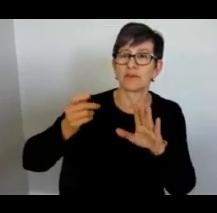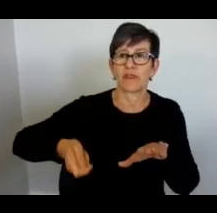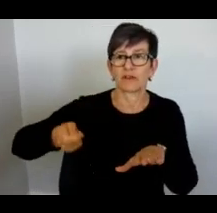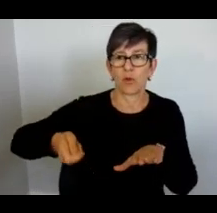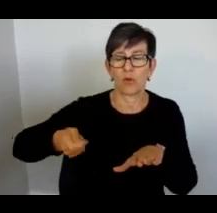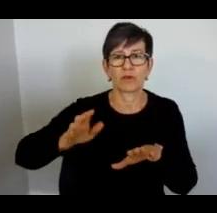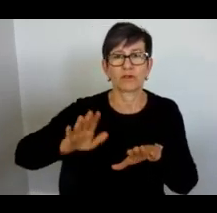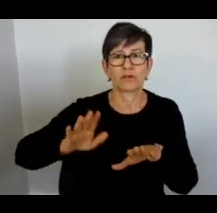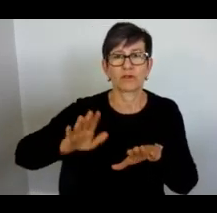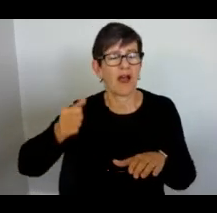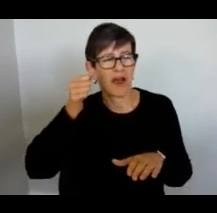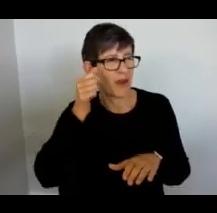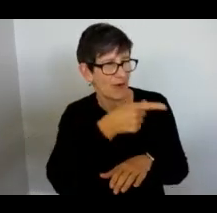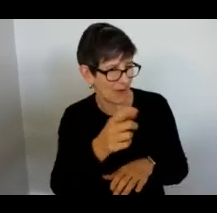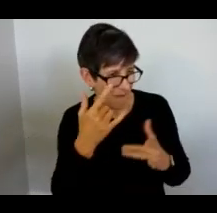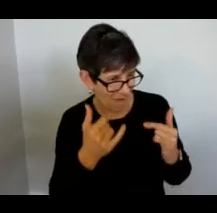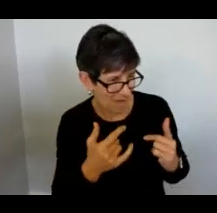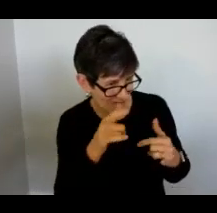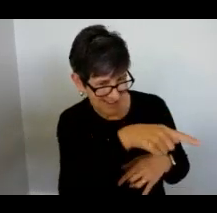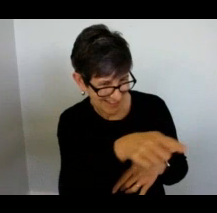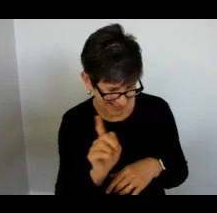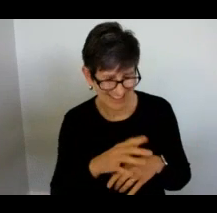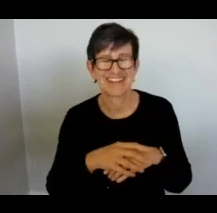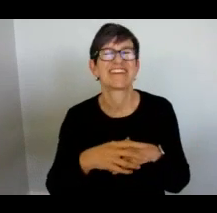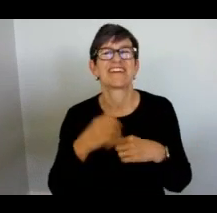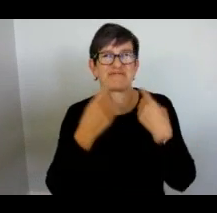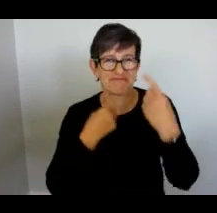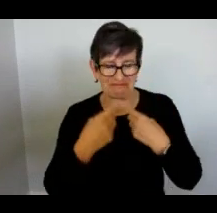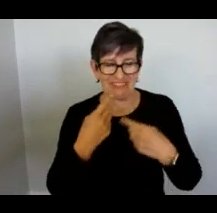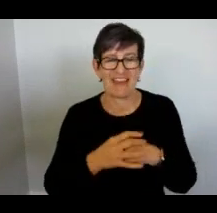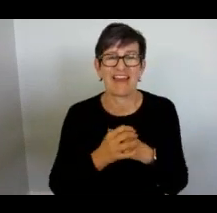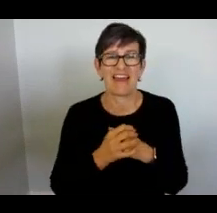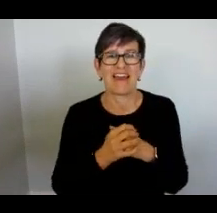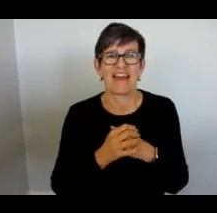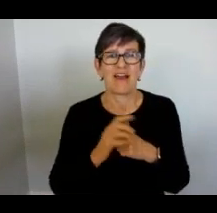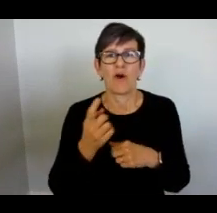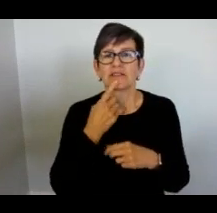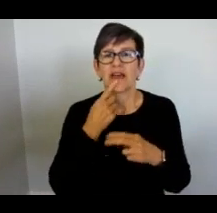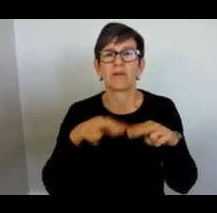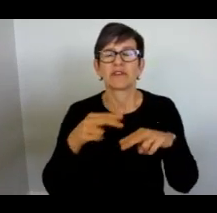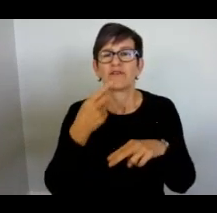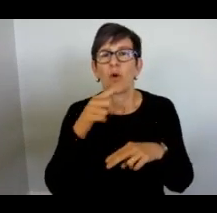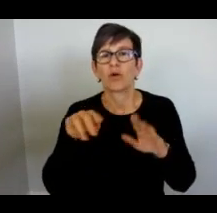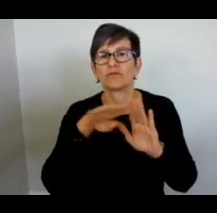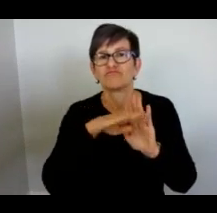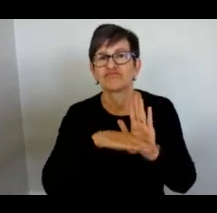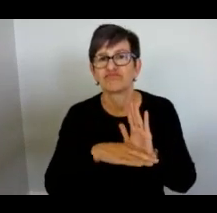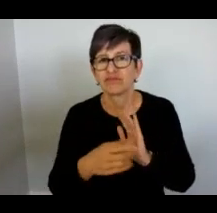a lawyer so I'll just step out very quickly the types of orders that the DCPL can apply for. That